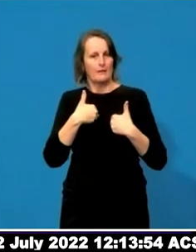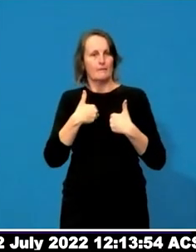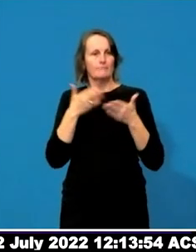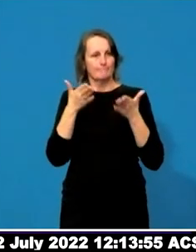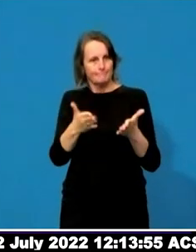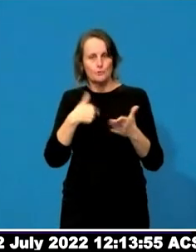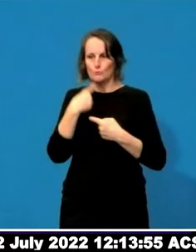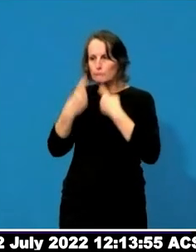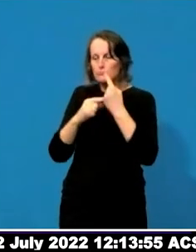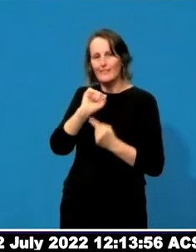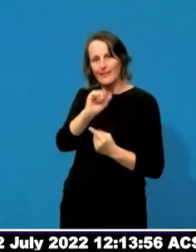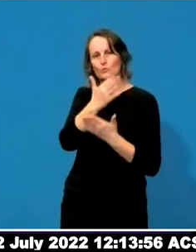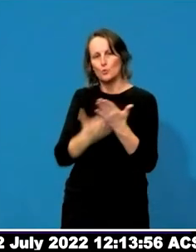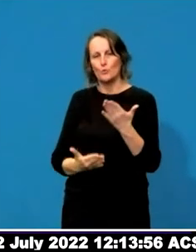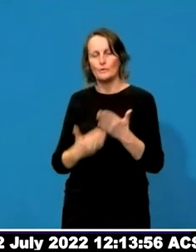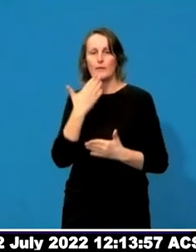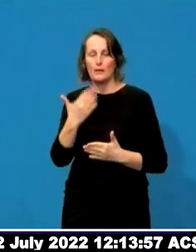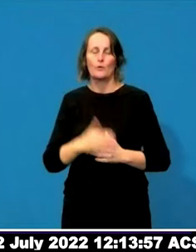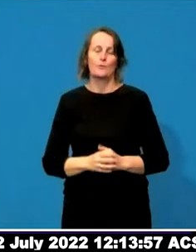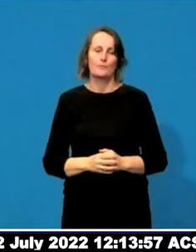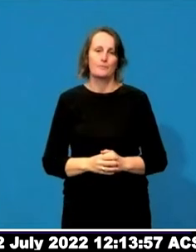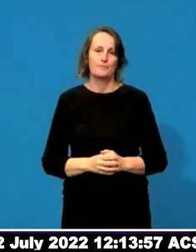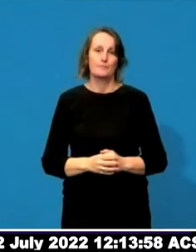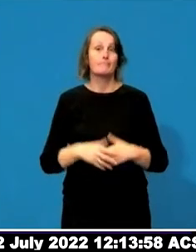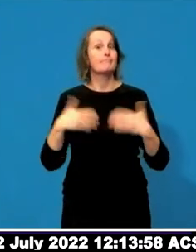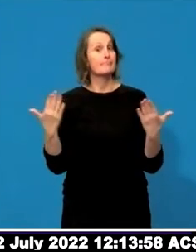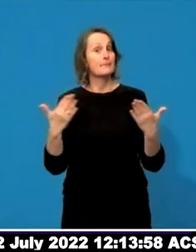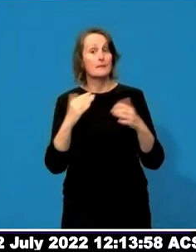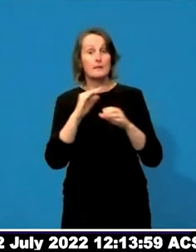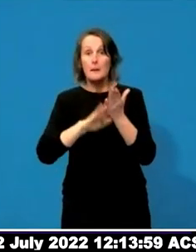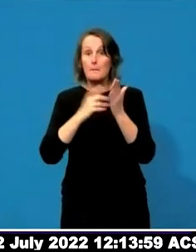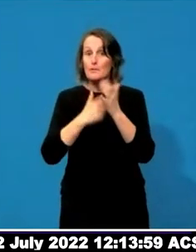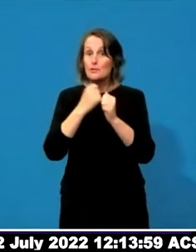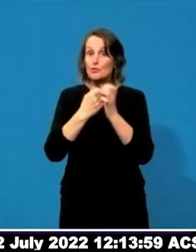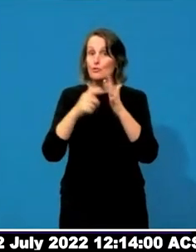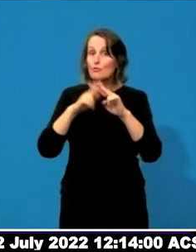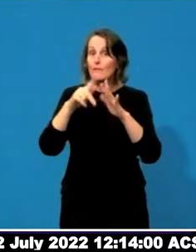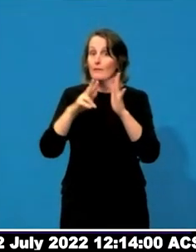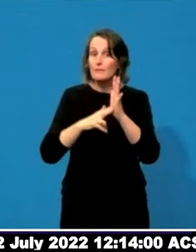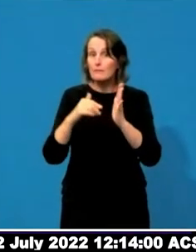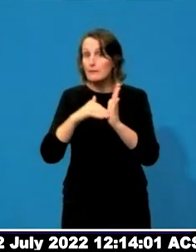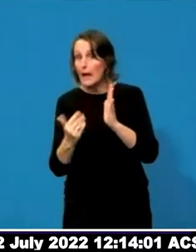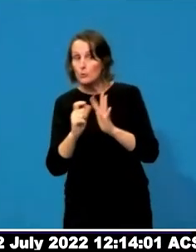Thank you so much. Mr Griffin, what do we do now? If we adjourn until 1.15, we can then have evidence